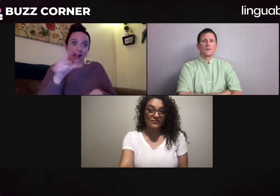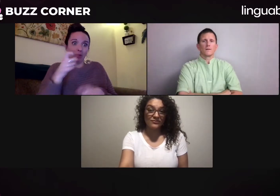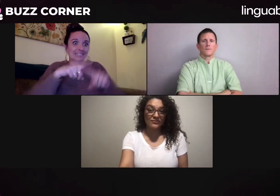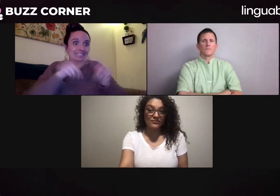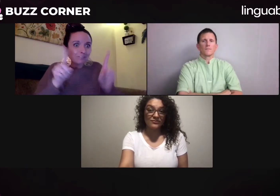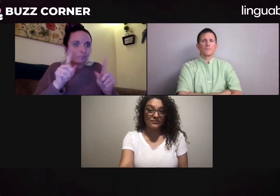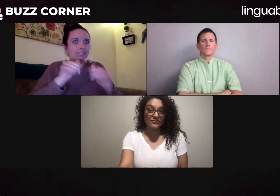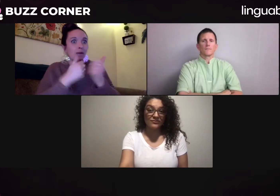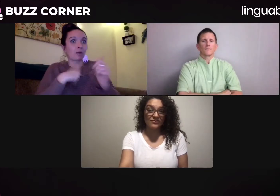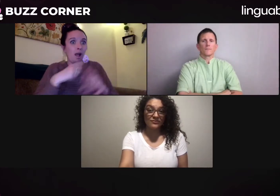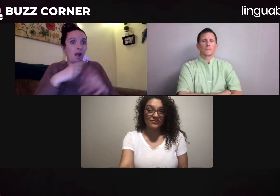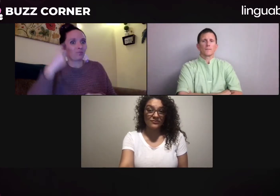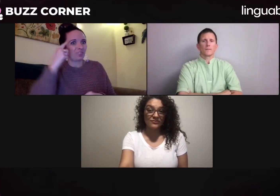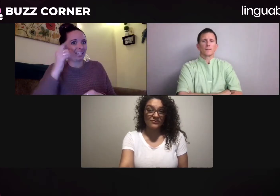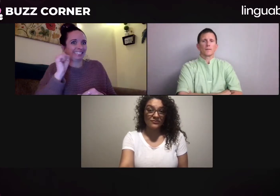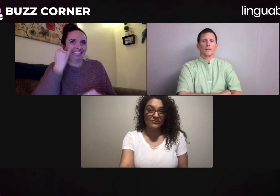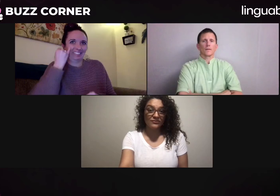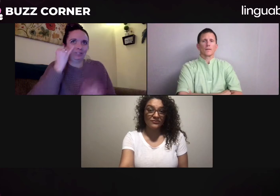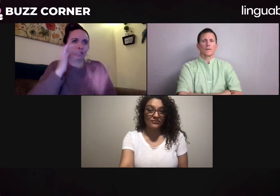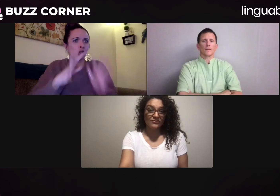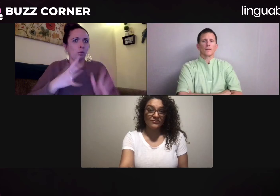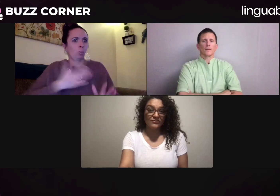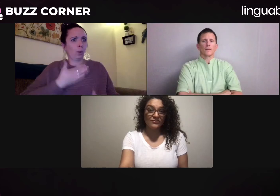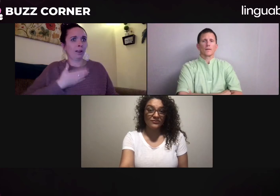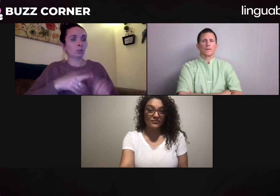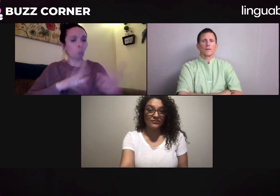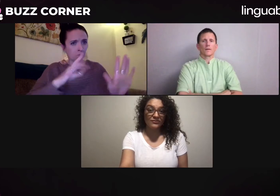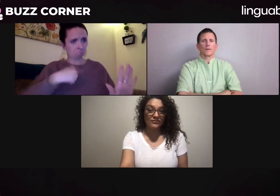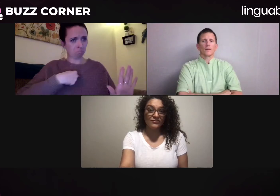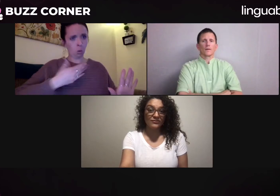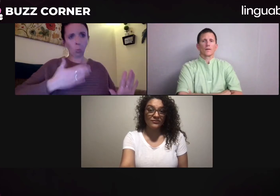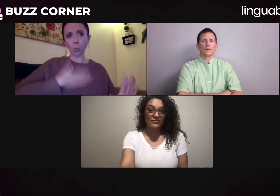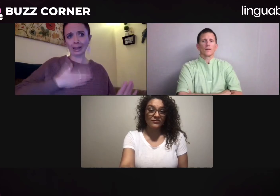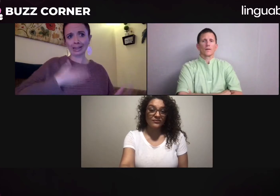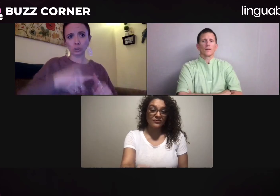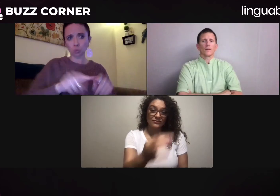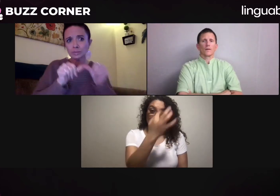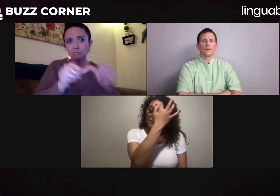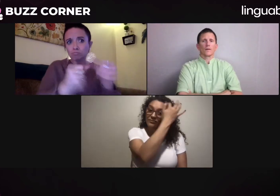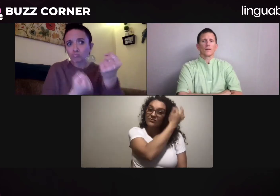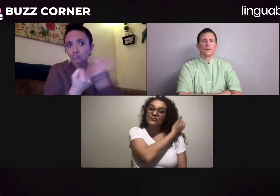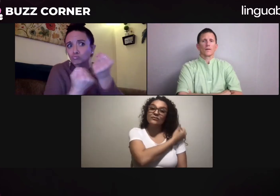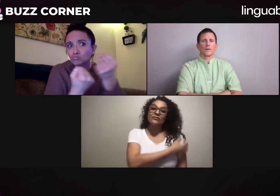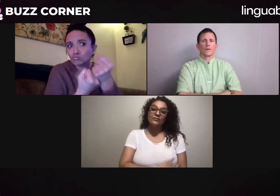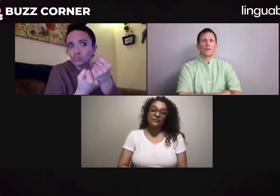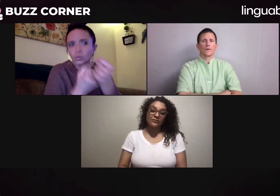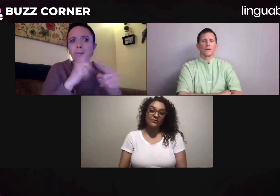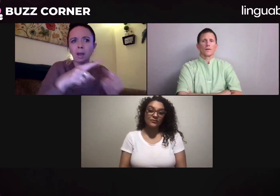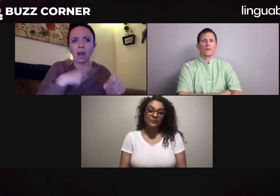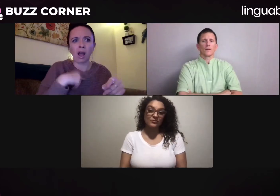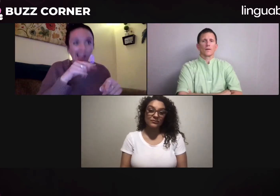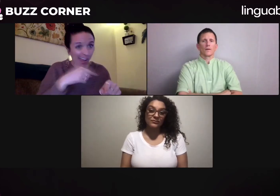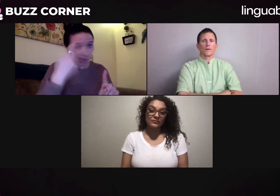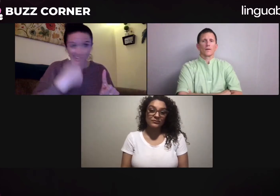how do we tell the difference? You know, I think that an interpreter, an interpreter who is willing to continue